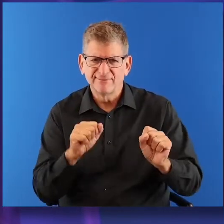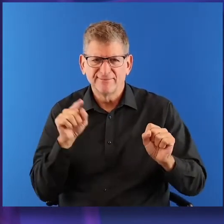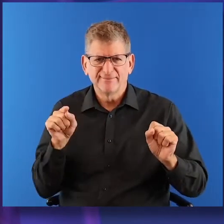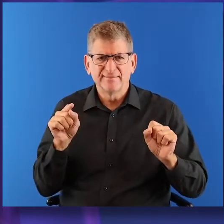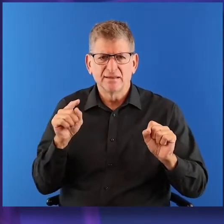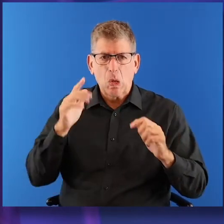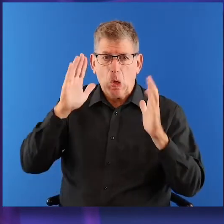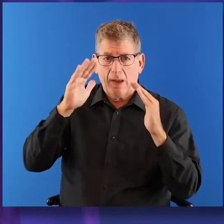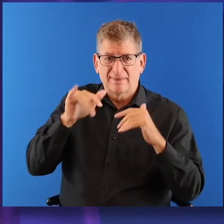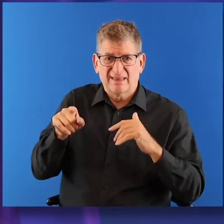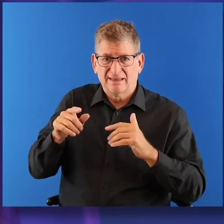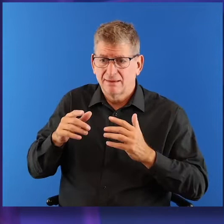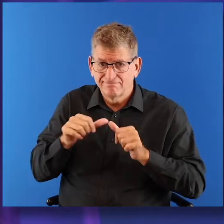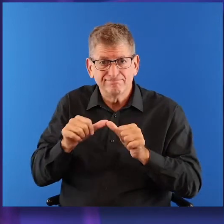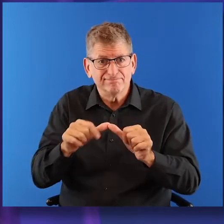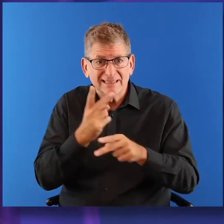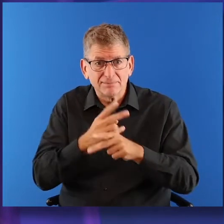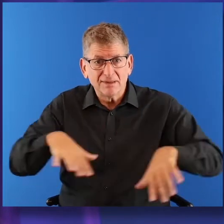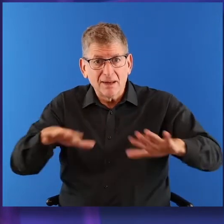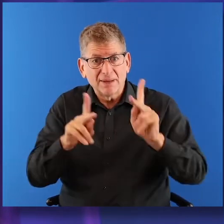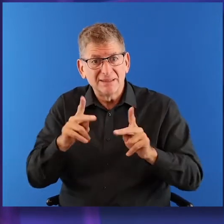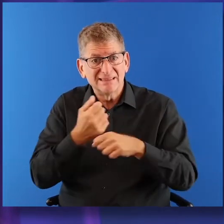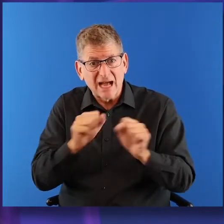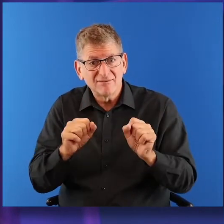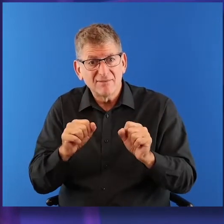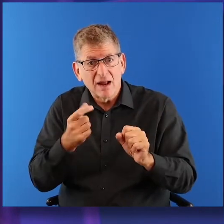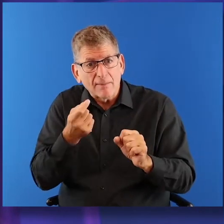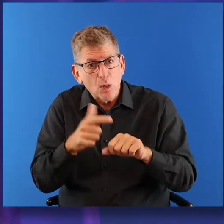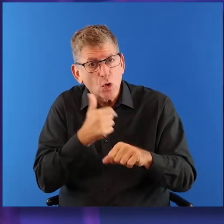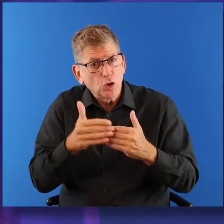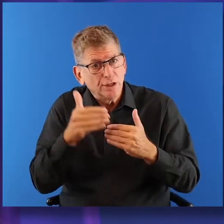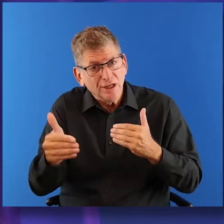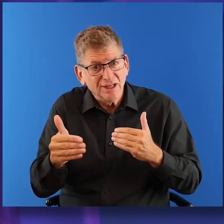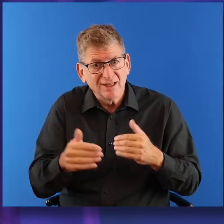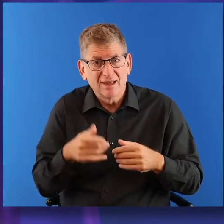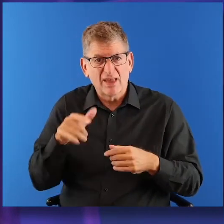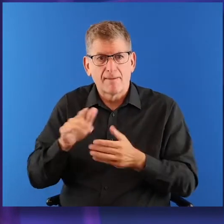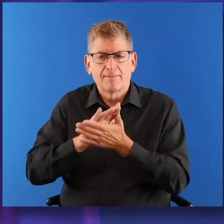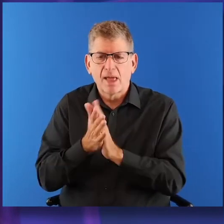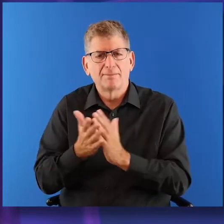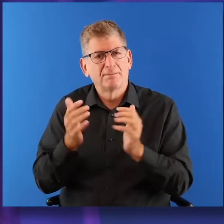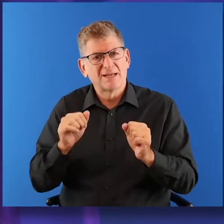This would become part of an annual vaccination process instead of this ad hoc vaccination effort we've been having.